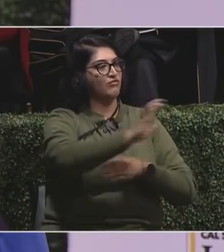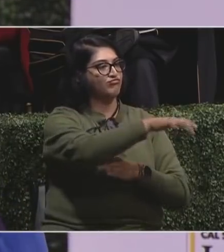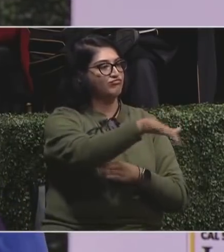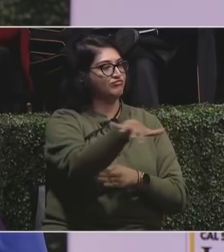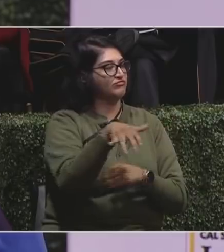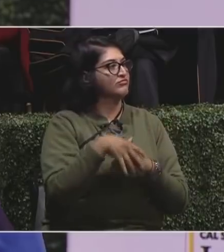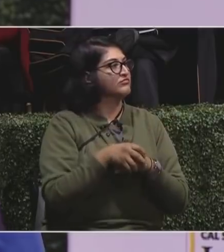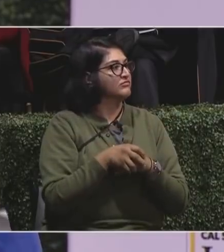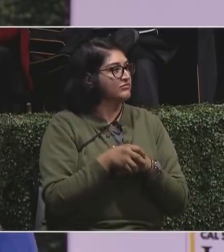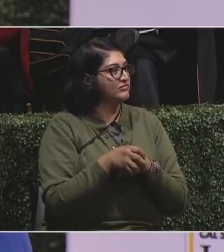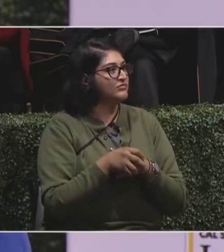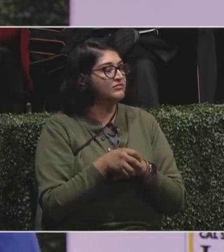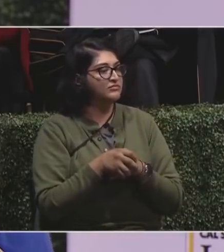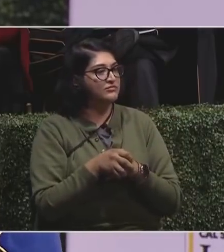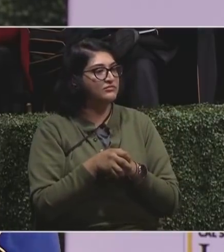ACADEMIC SENATE, VEENA PRABHUPRABHU,